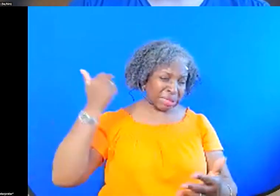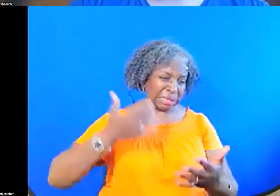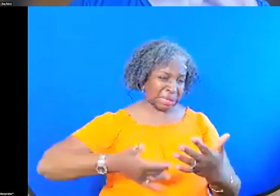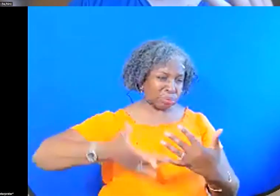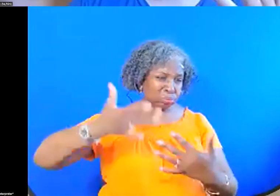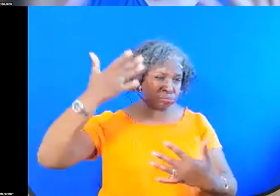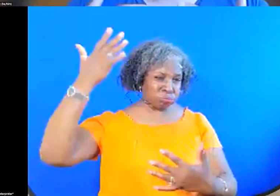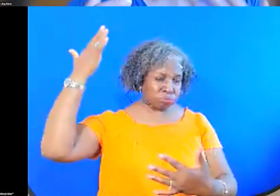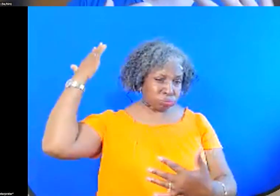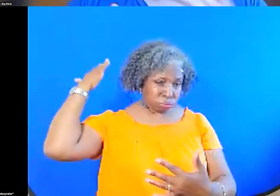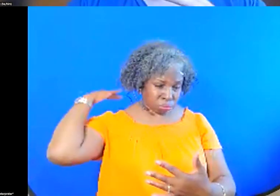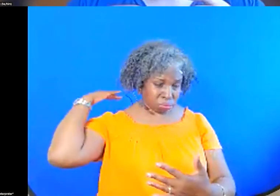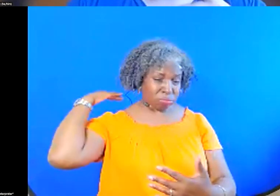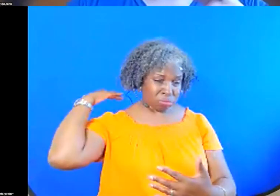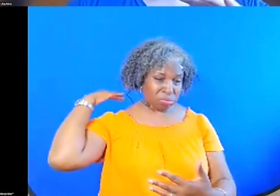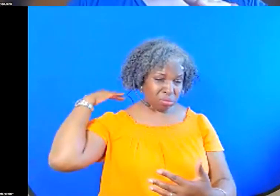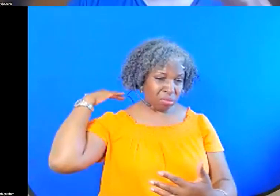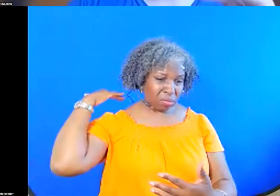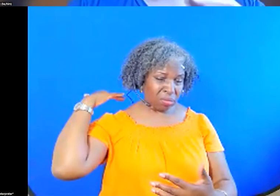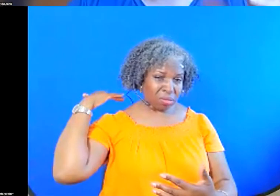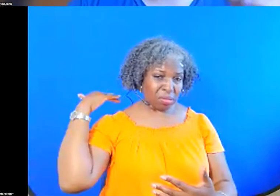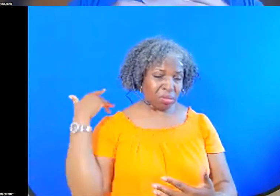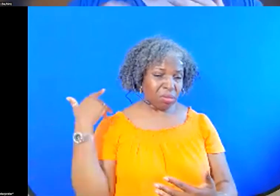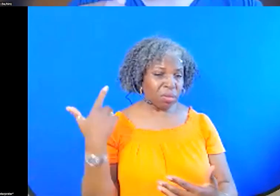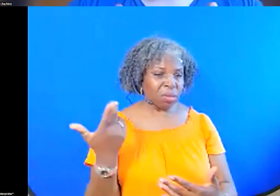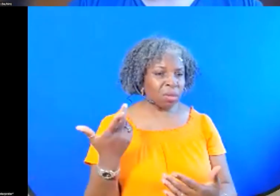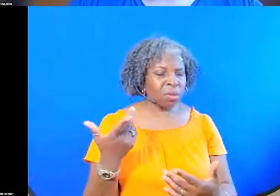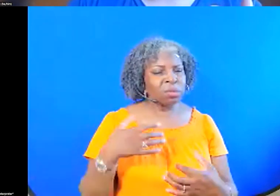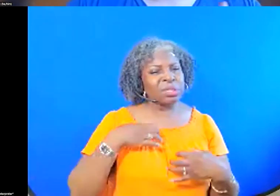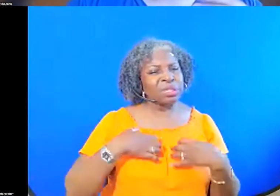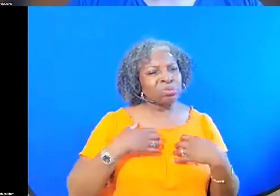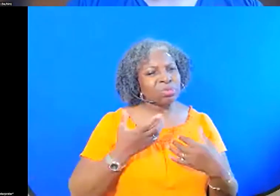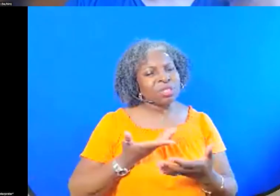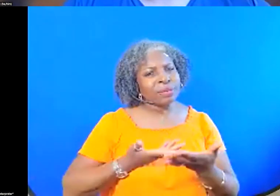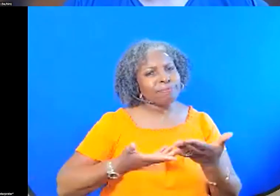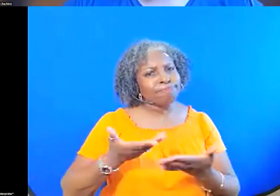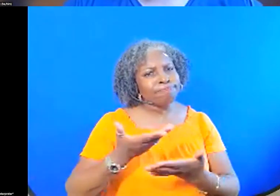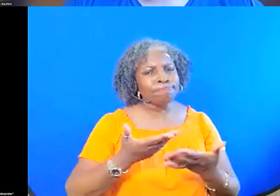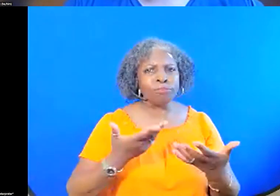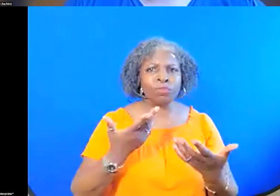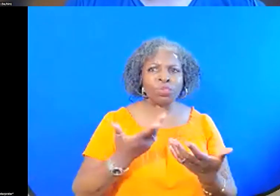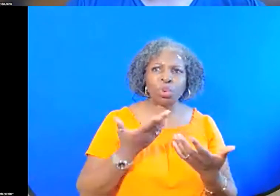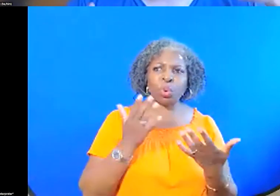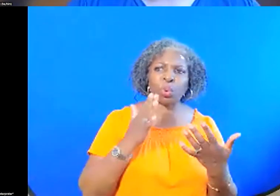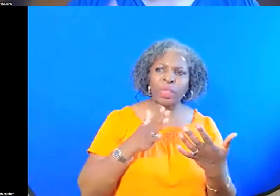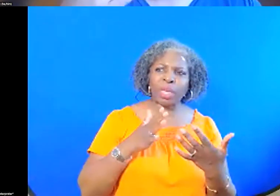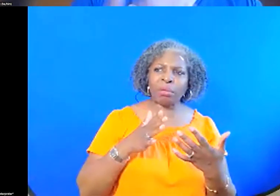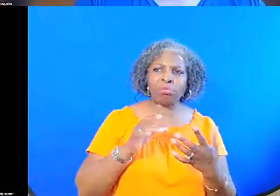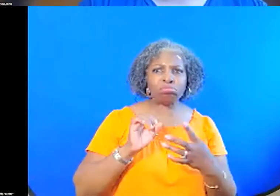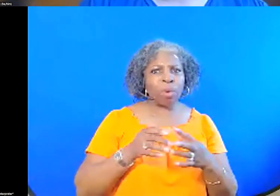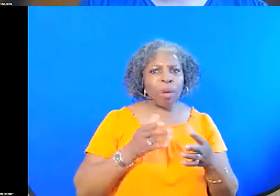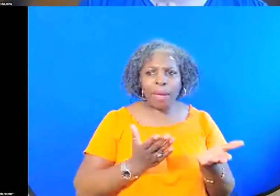So, like, it's an interesting, it's an interesting discussion about whether or not you give it back to nature, or like are humans part of that nature?